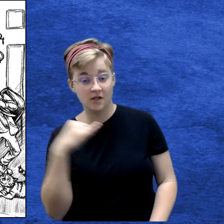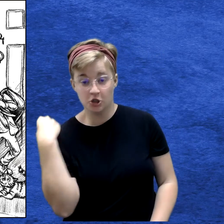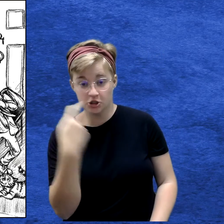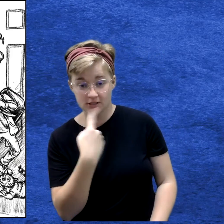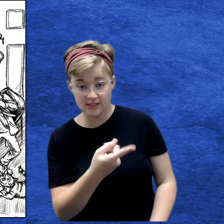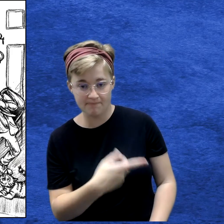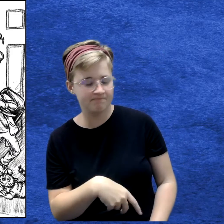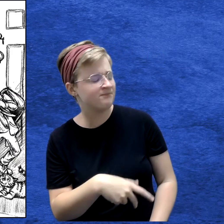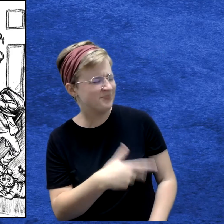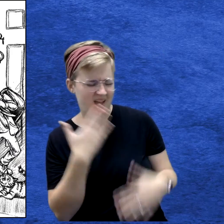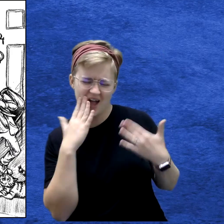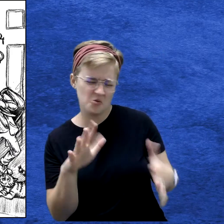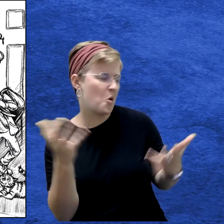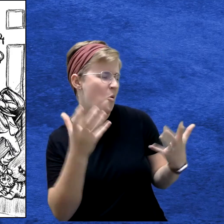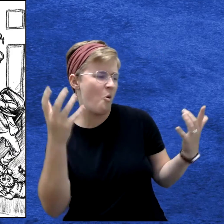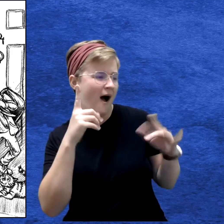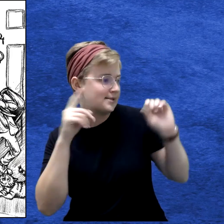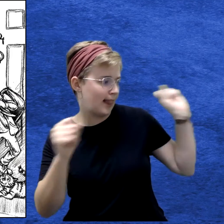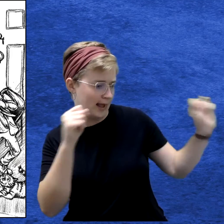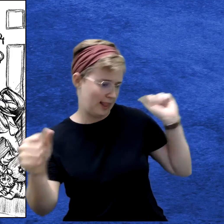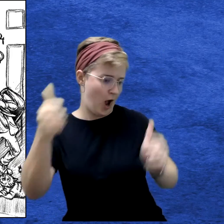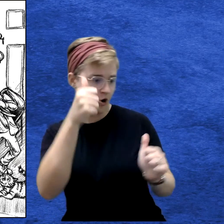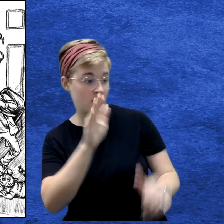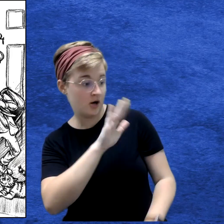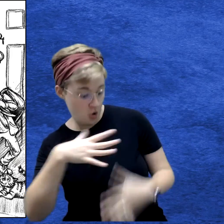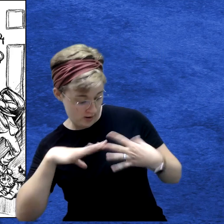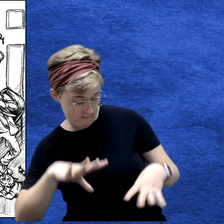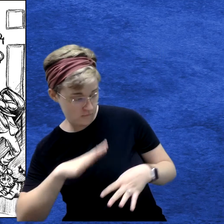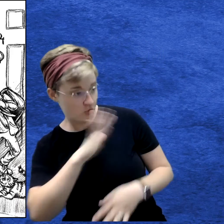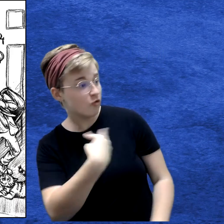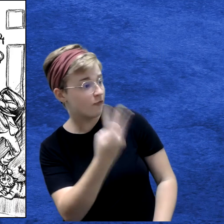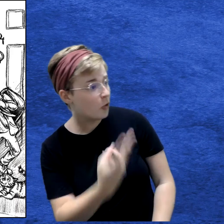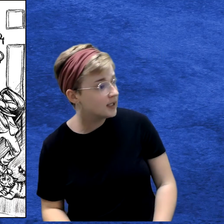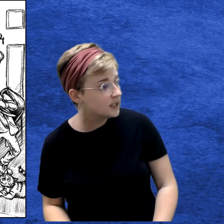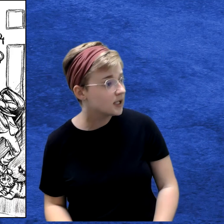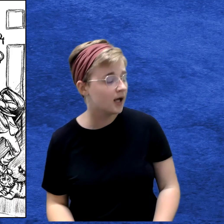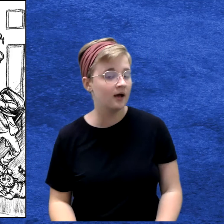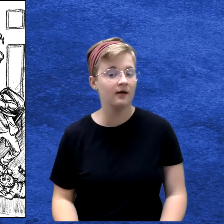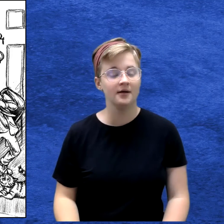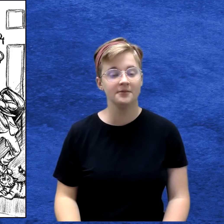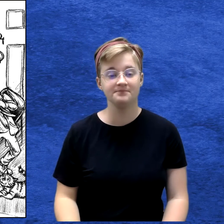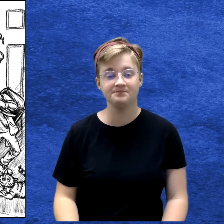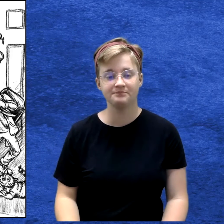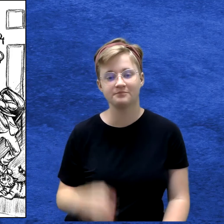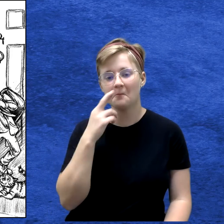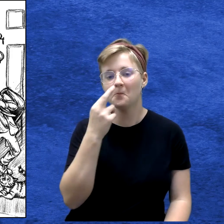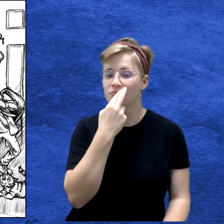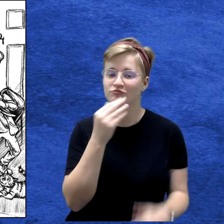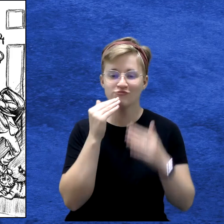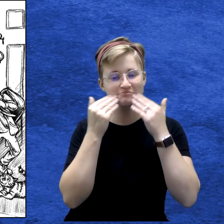“I don’t know what’s louder, your outfit or your voice.” Ruth Rose smiled sweetly at Josh.